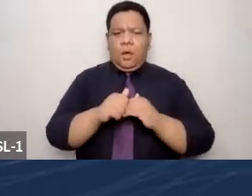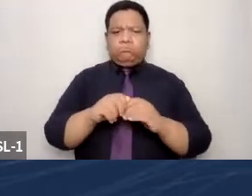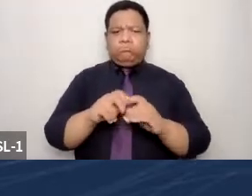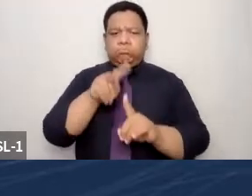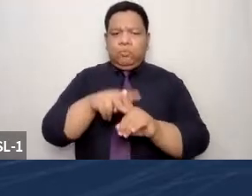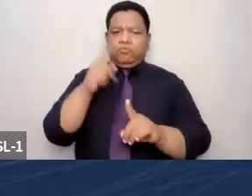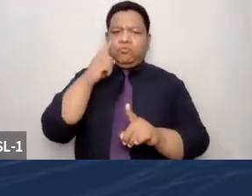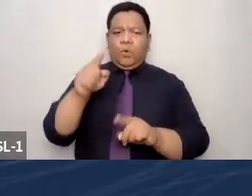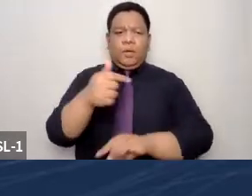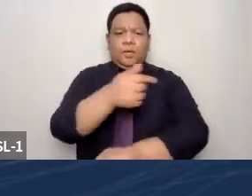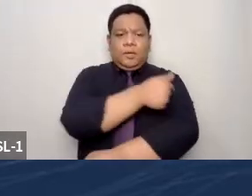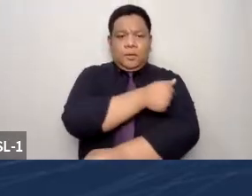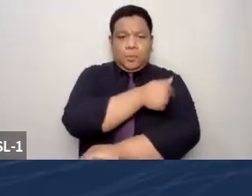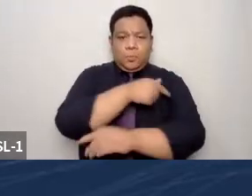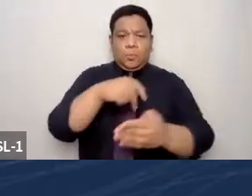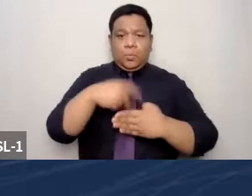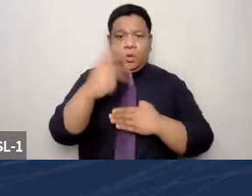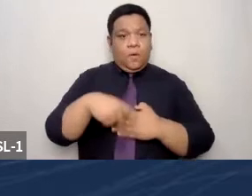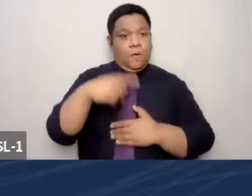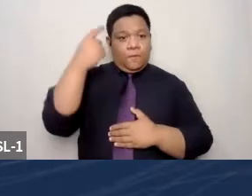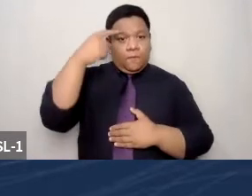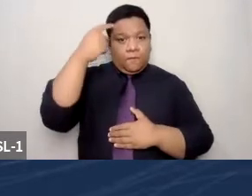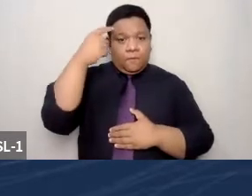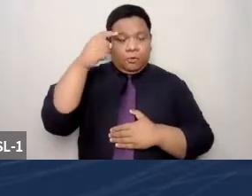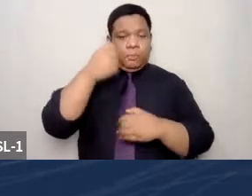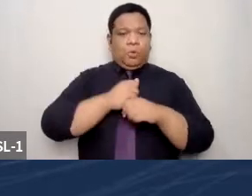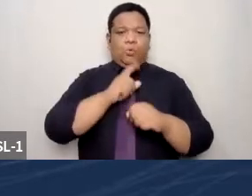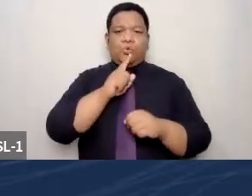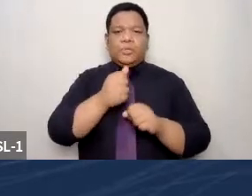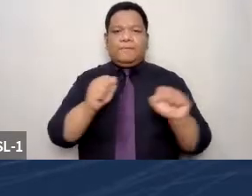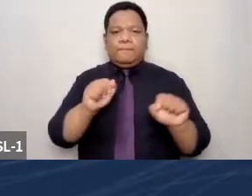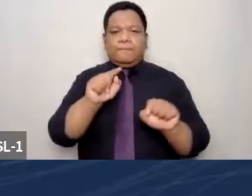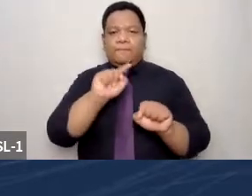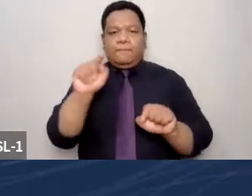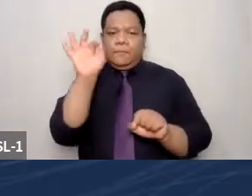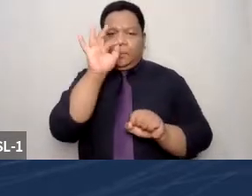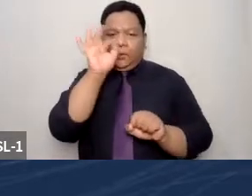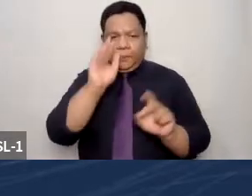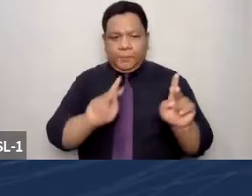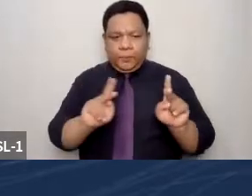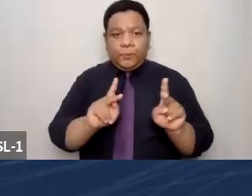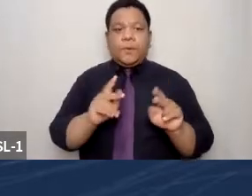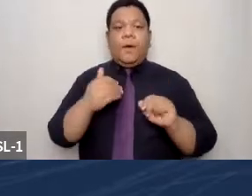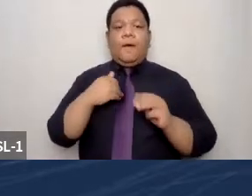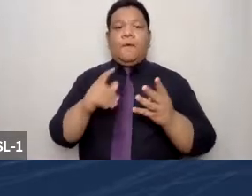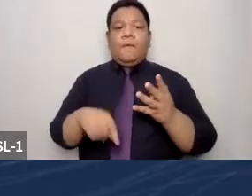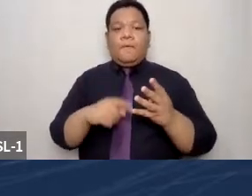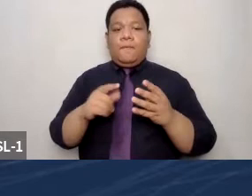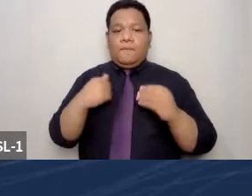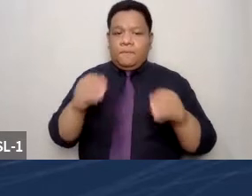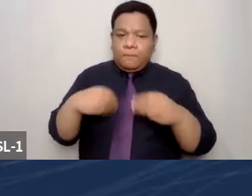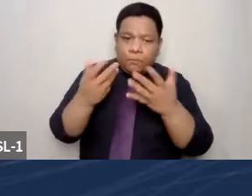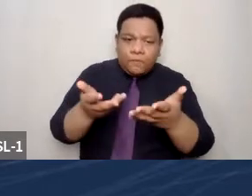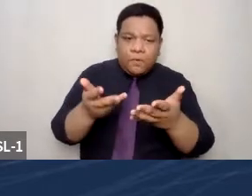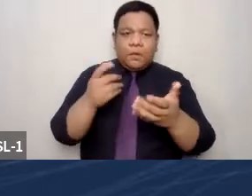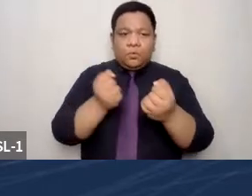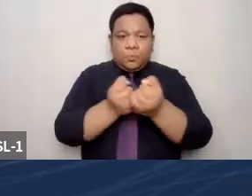To ensure the safety of each FIlipino and provide support to patients with adverse reactions if ever there will be.